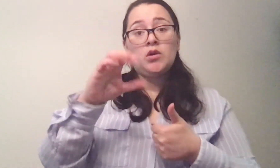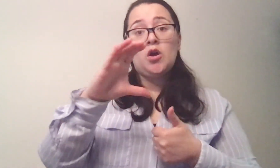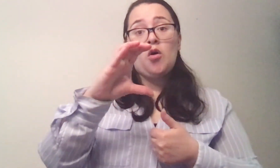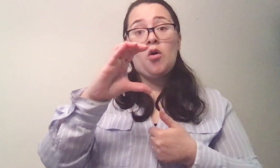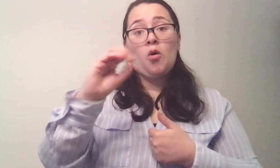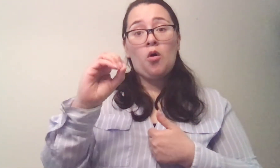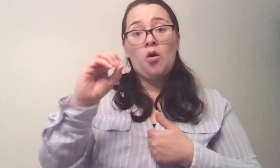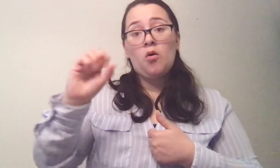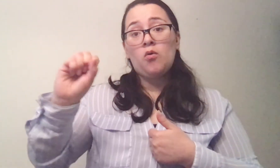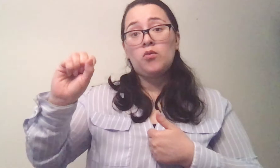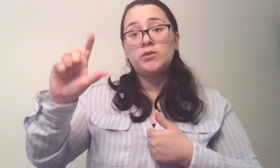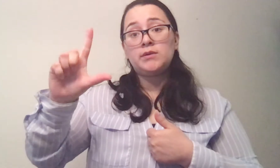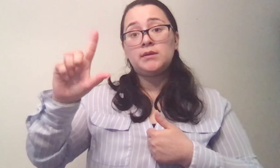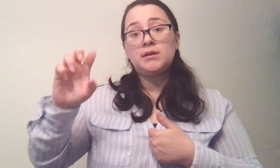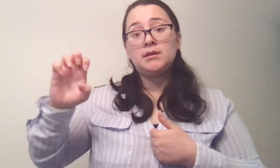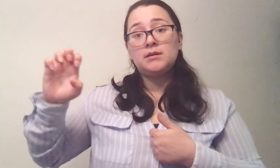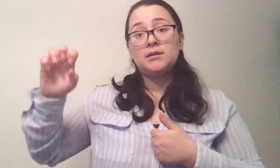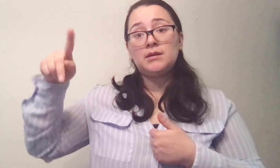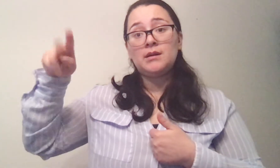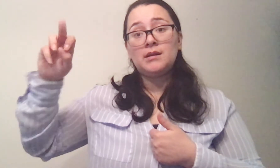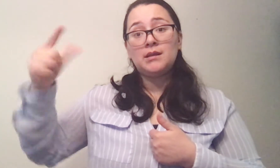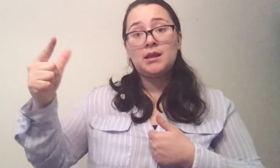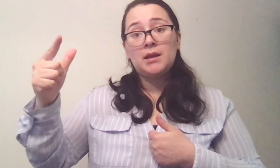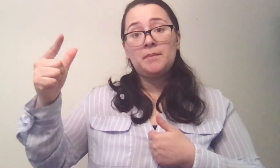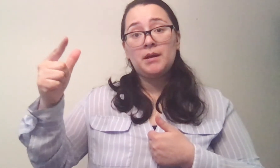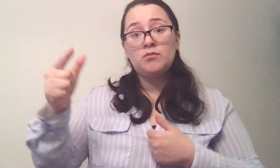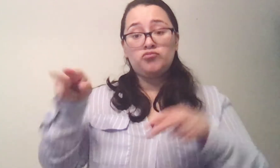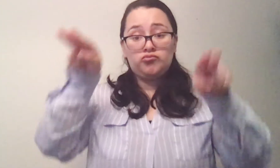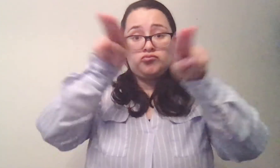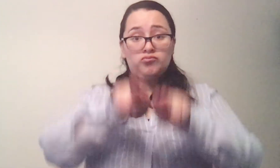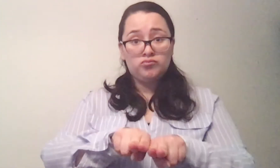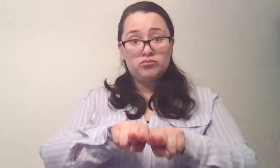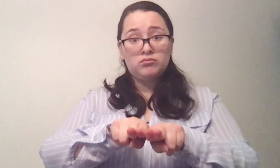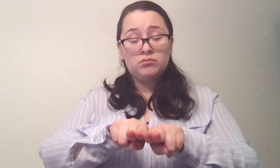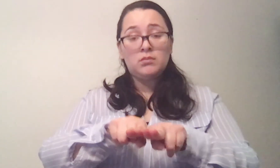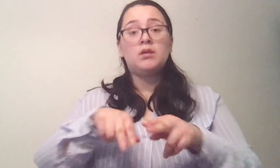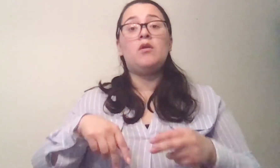co-sleeping